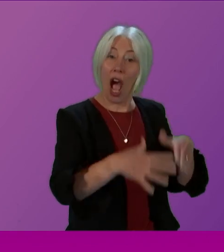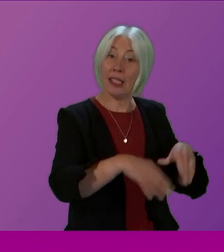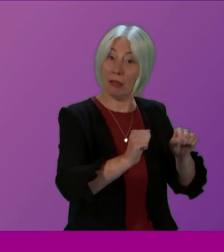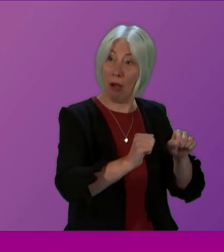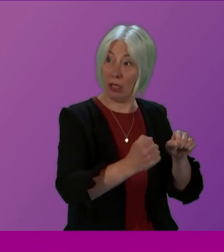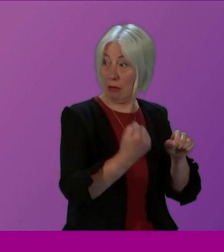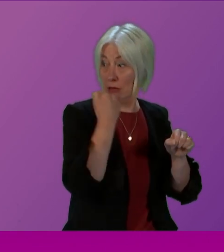Thank you, members.